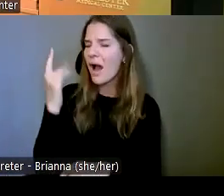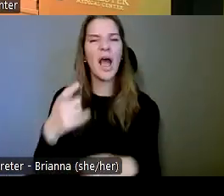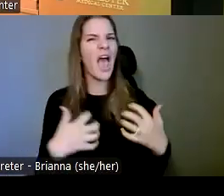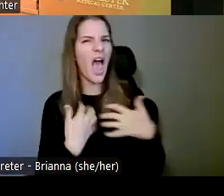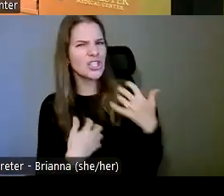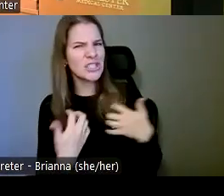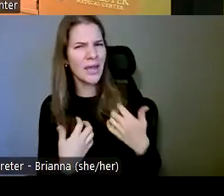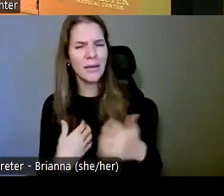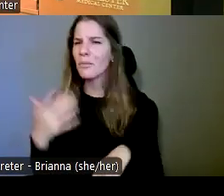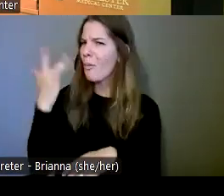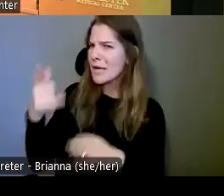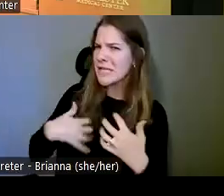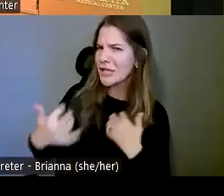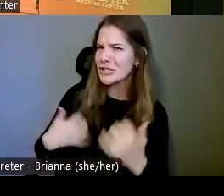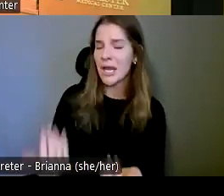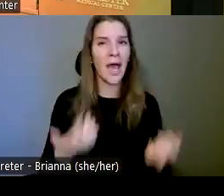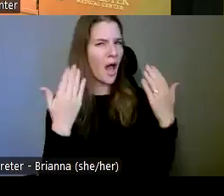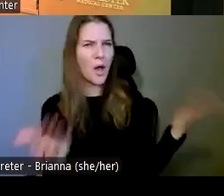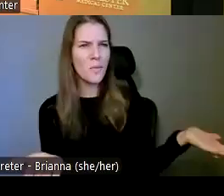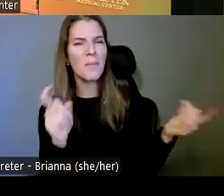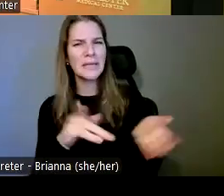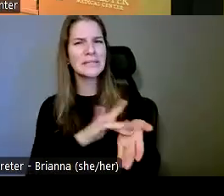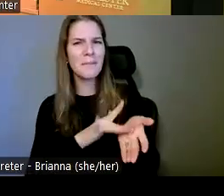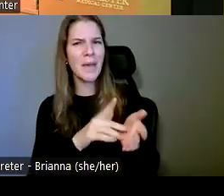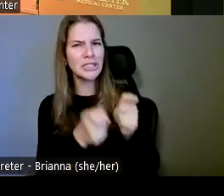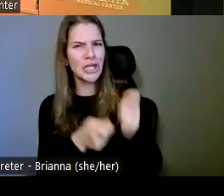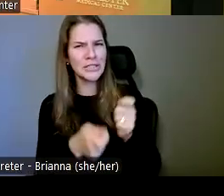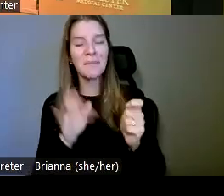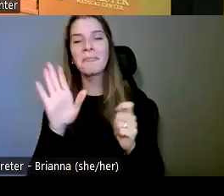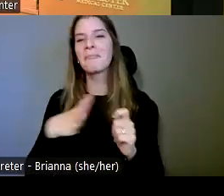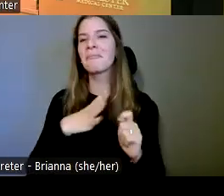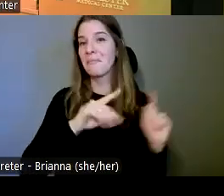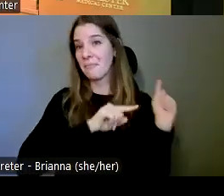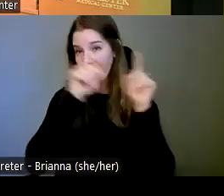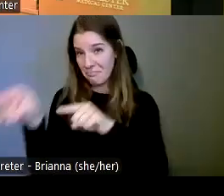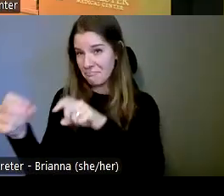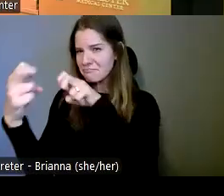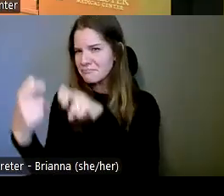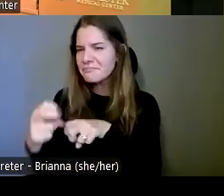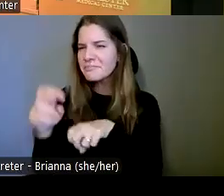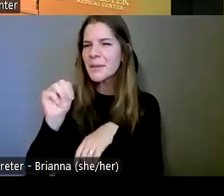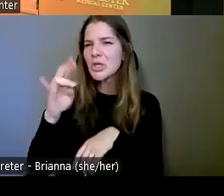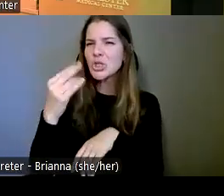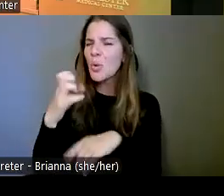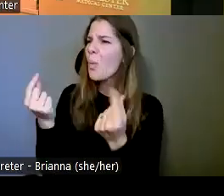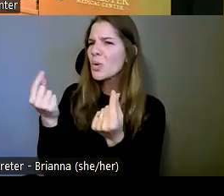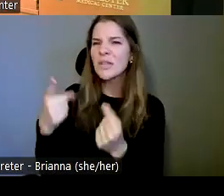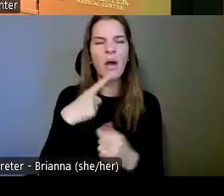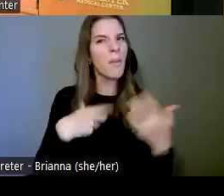"Why is he agitated?" "I don't know, but he needs his meds adjusted." And I go out and see say, "Mr. Jones, what's going on?" He goes, "My roommate stole my cigarettes." And I'm like,